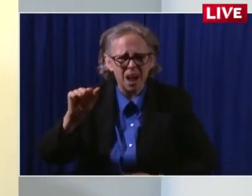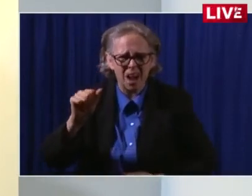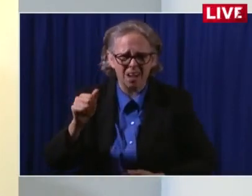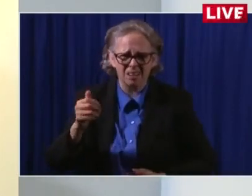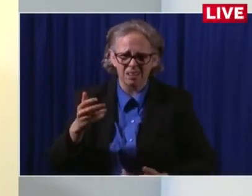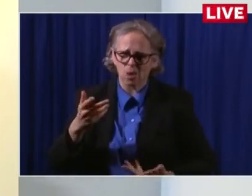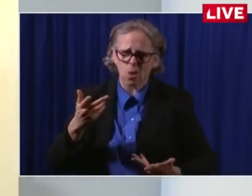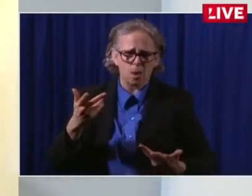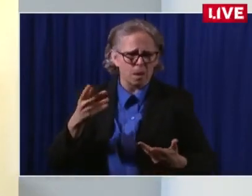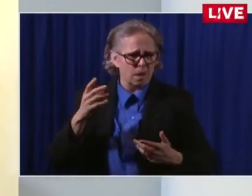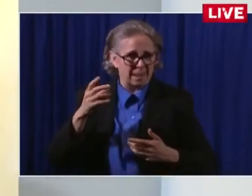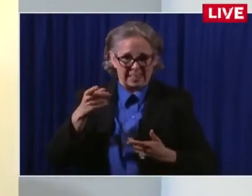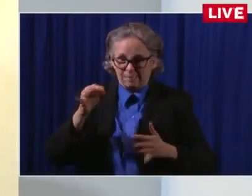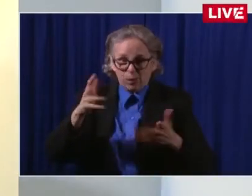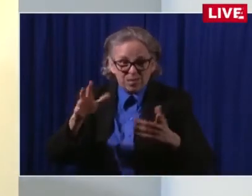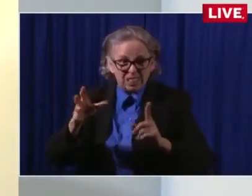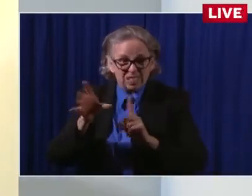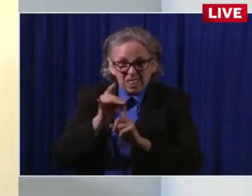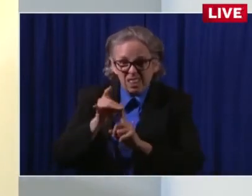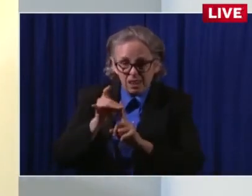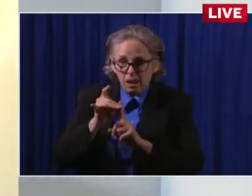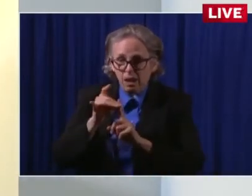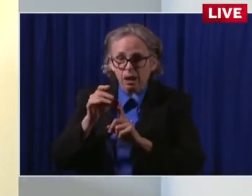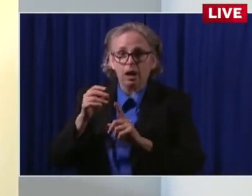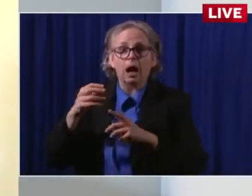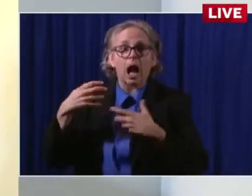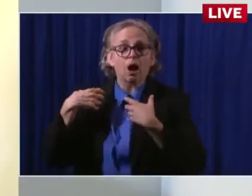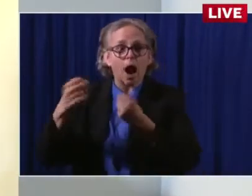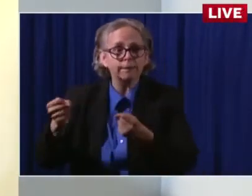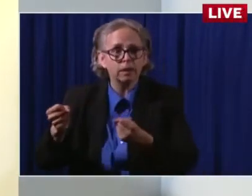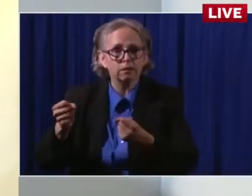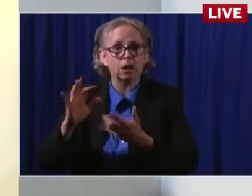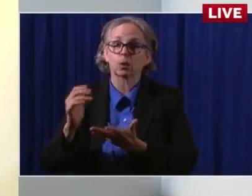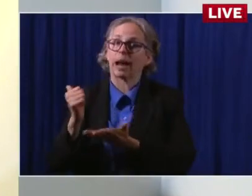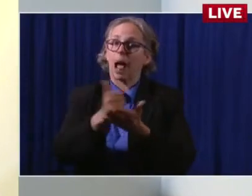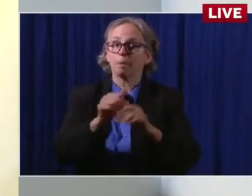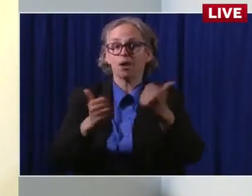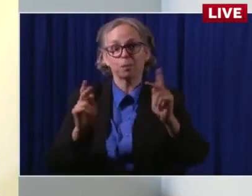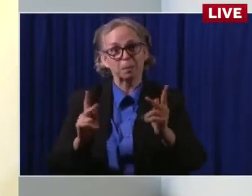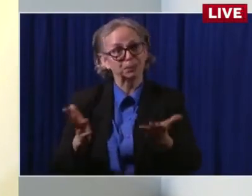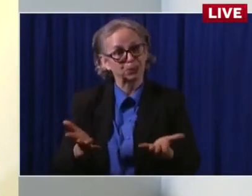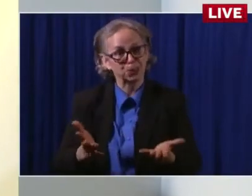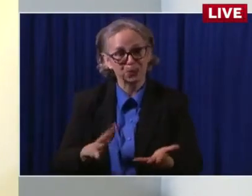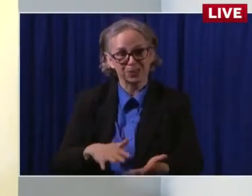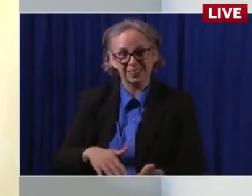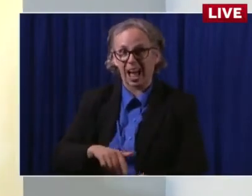PLEASE DONATE PLASMA IF YOU HAVE HAD COVID AND YOU WANT TO HELP SOMEBODY ELSE OUT.